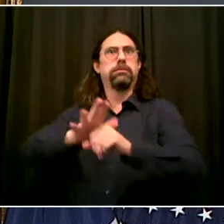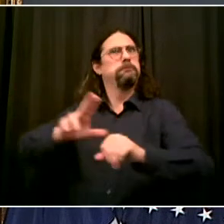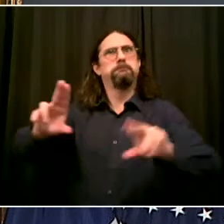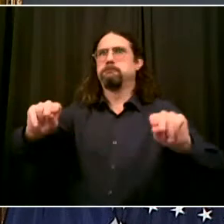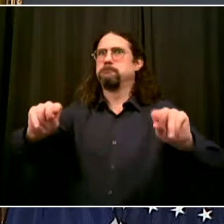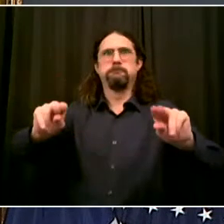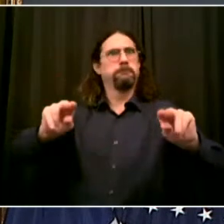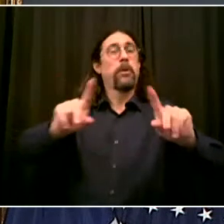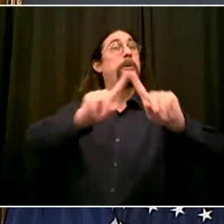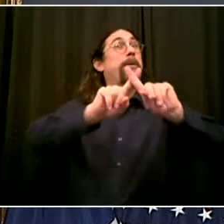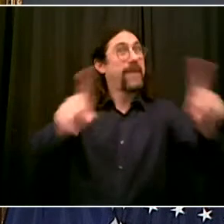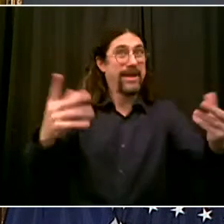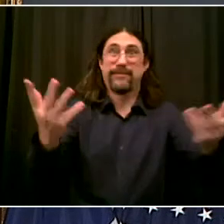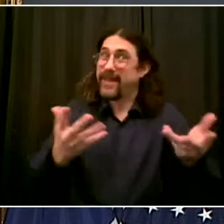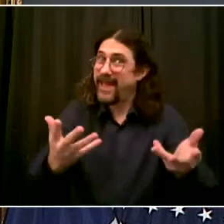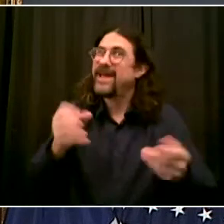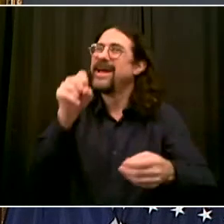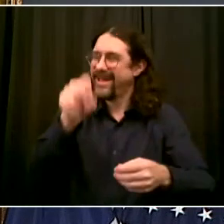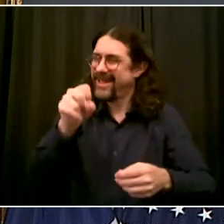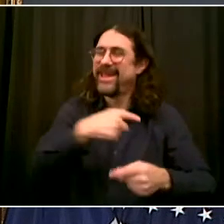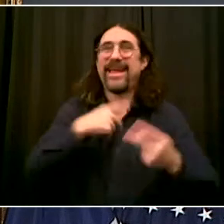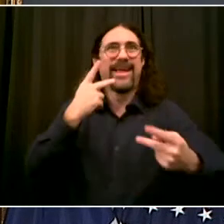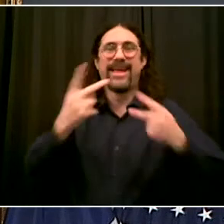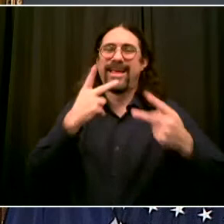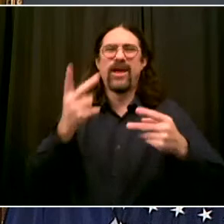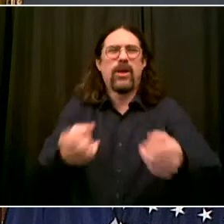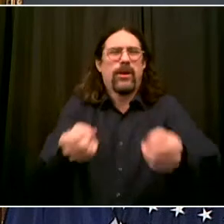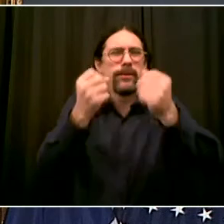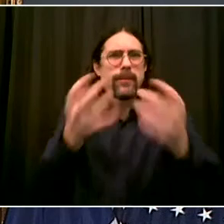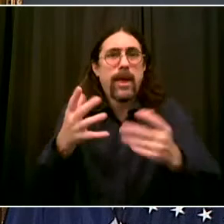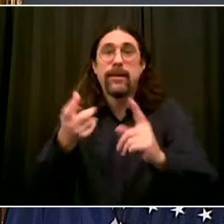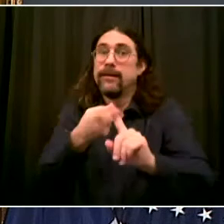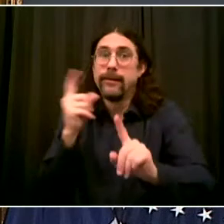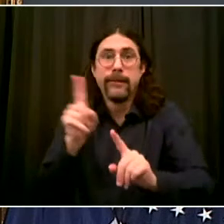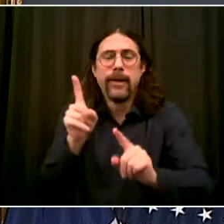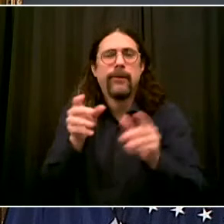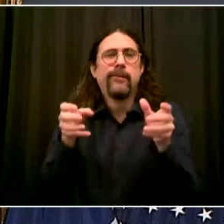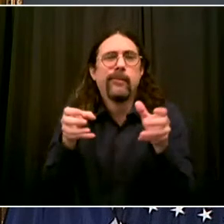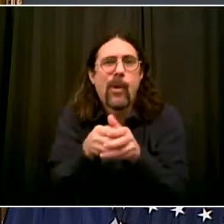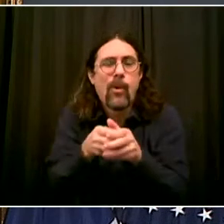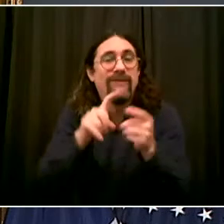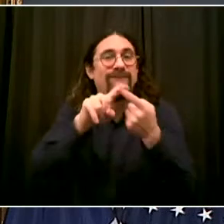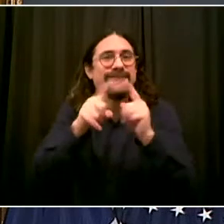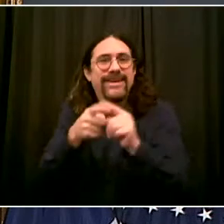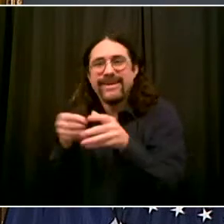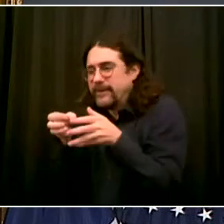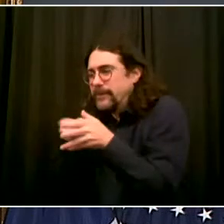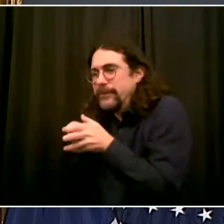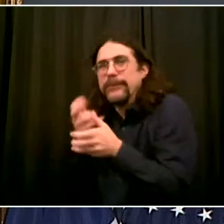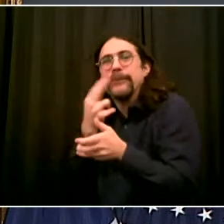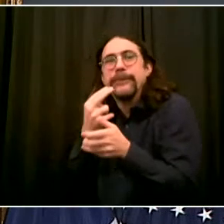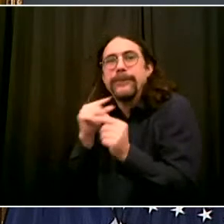SMALLER EVENTS. IT'S IMPORTANT TO PREVENT THOSE FROM HAPPENING IN THE FIRST LAPCE. AND CONTACT TRACING IS FORWARD LOLOOKING.